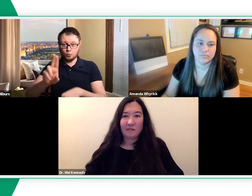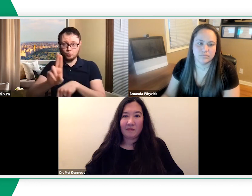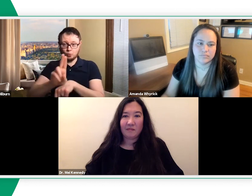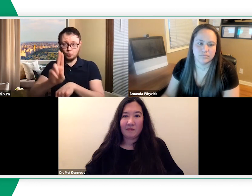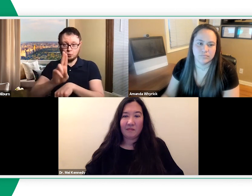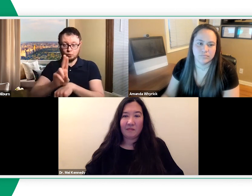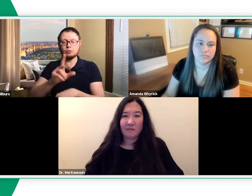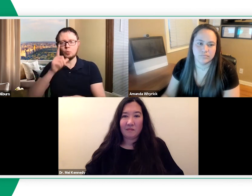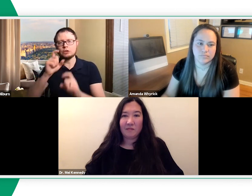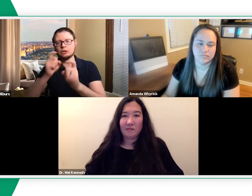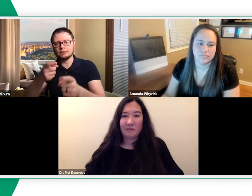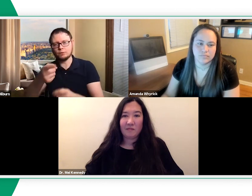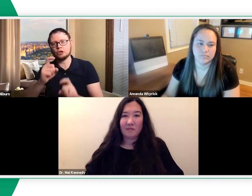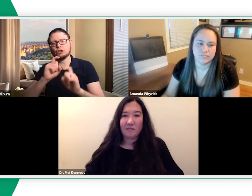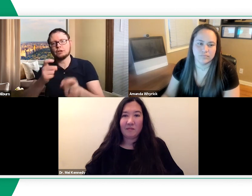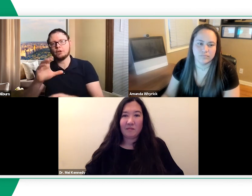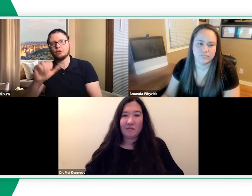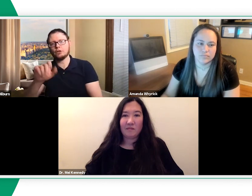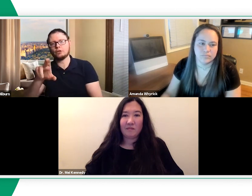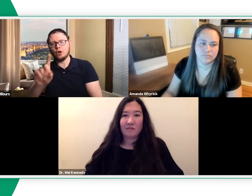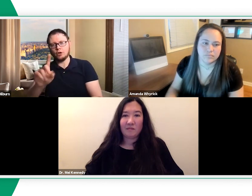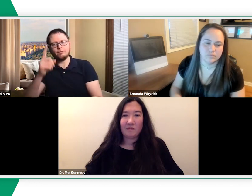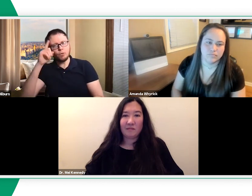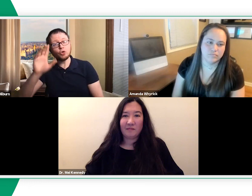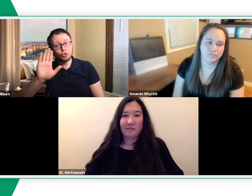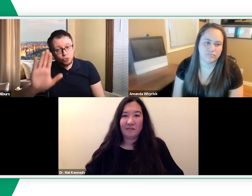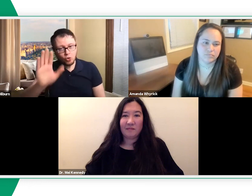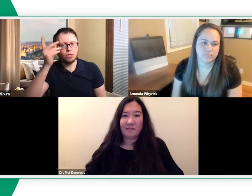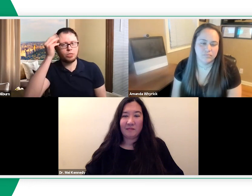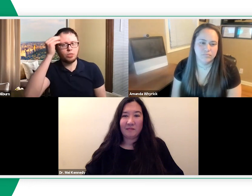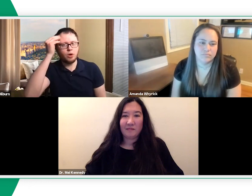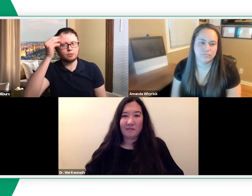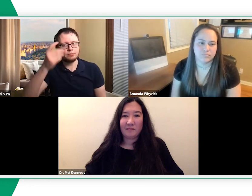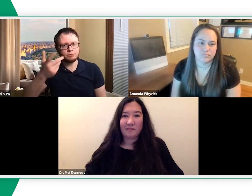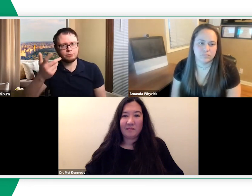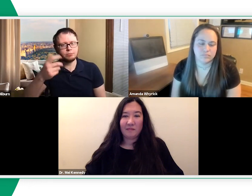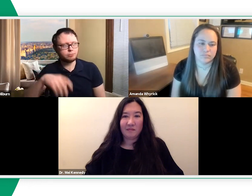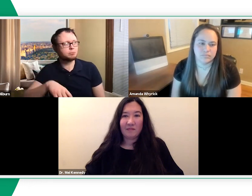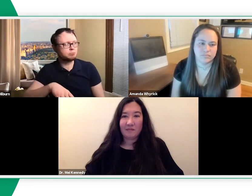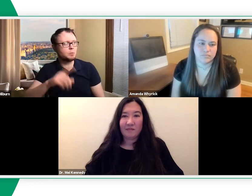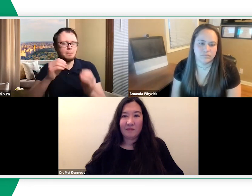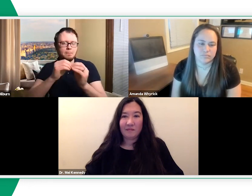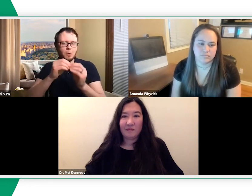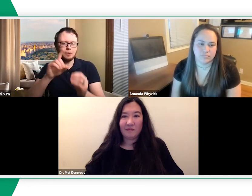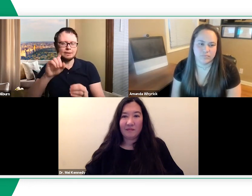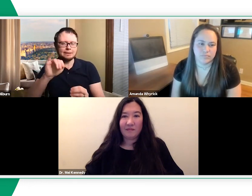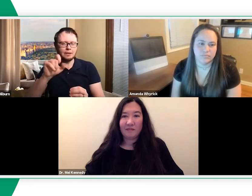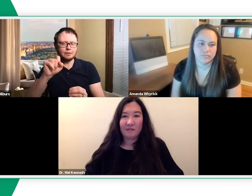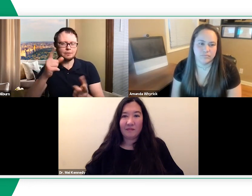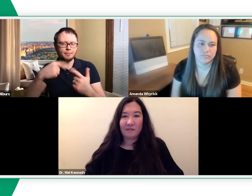to be announcing this soon, that if you download it and use it, we will be giving gift cards